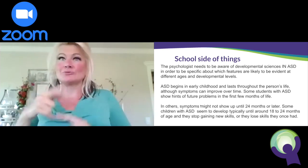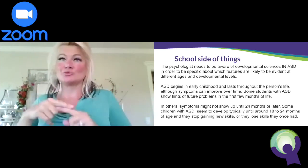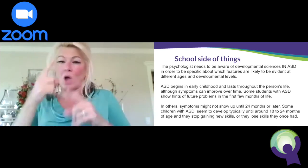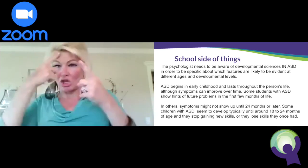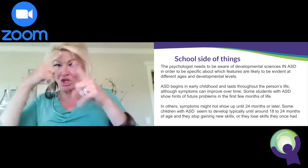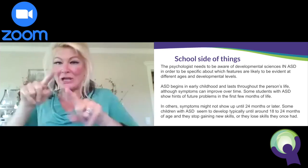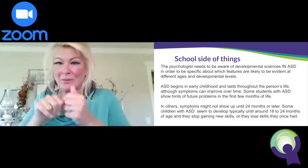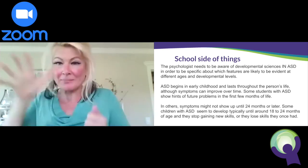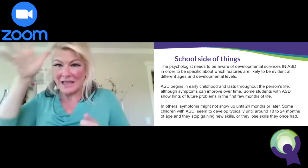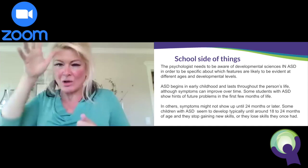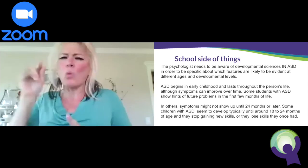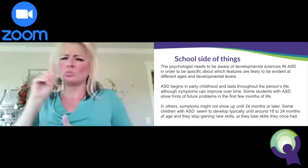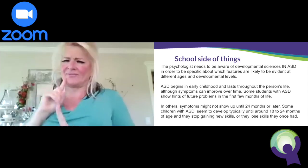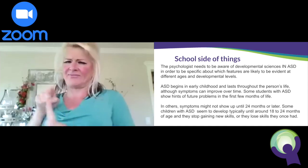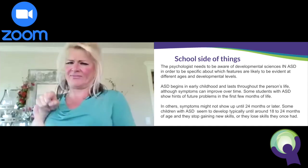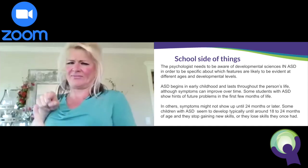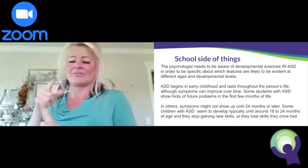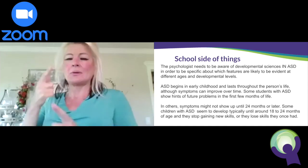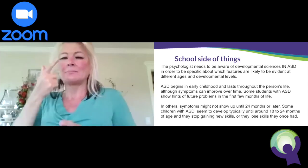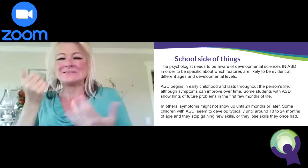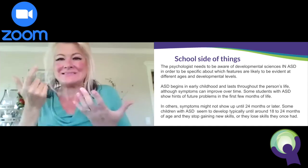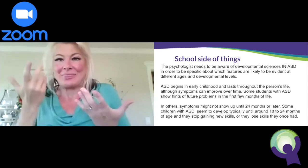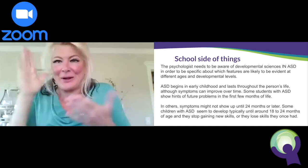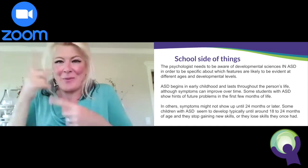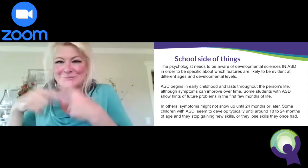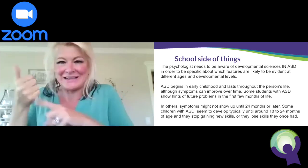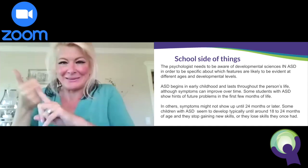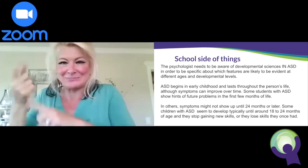people, they tend to just kind of agree with the parents or...